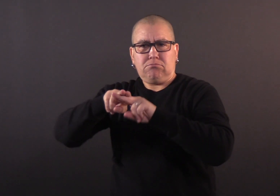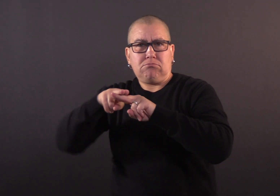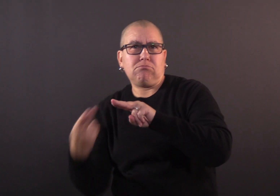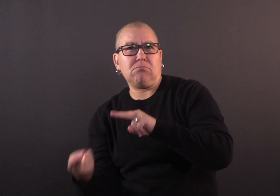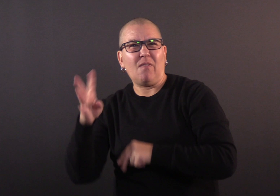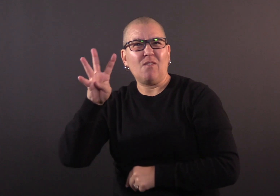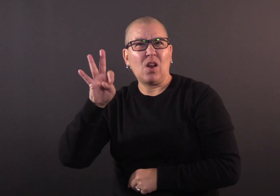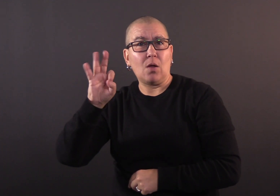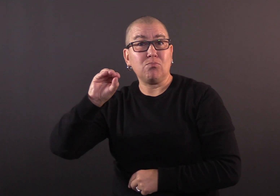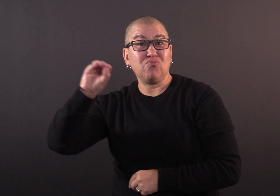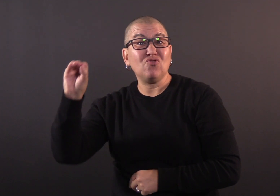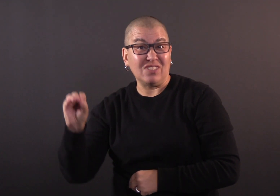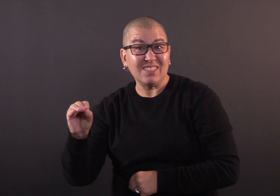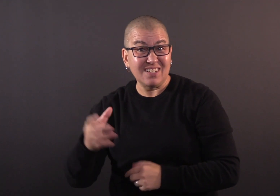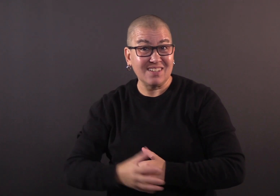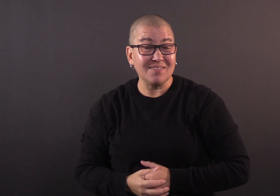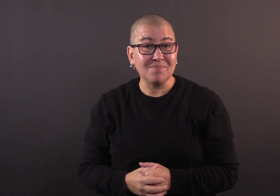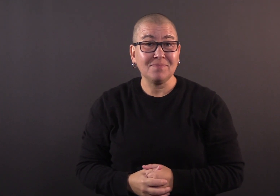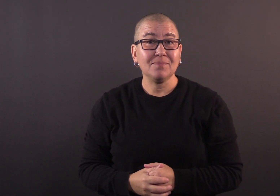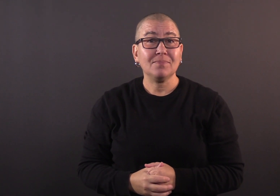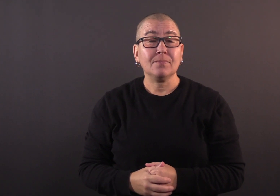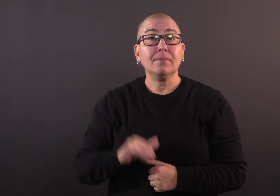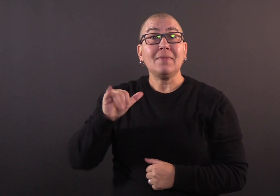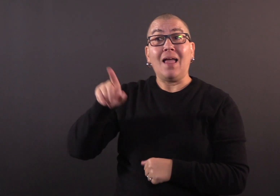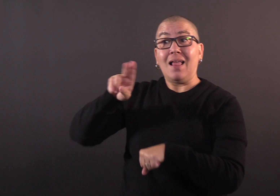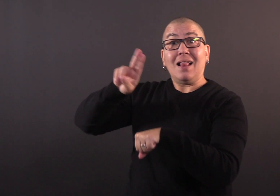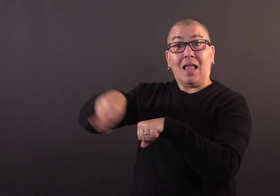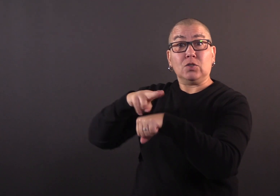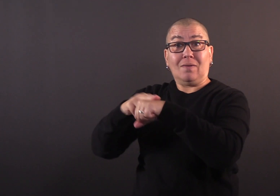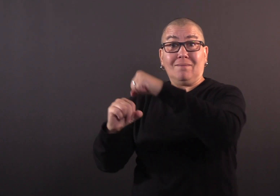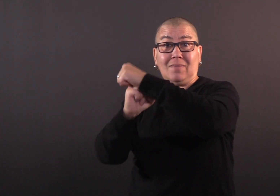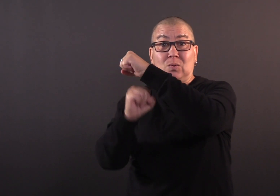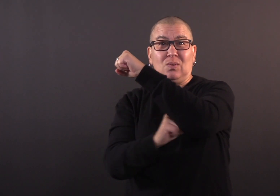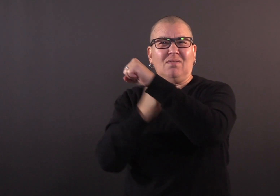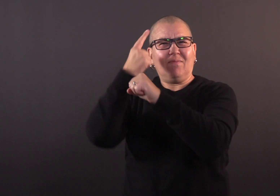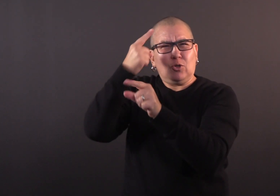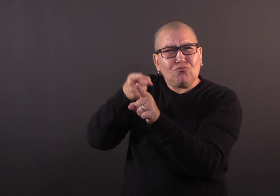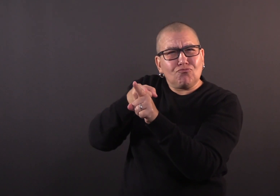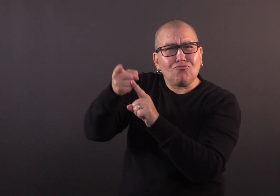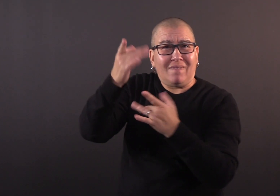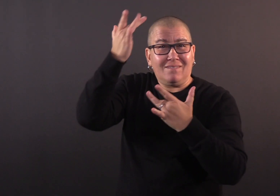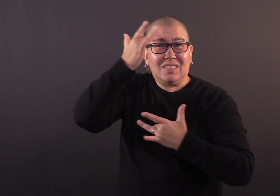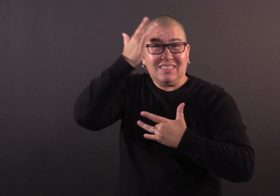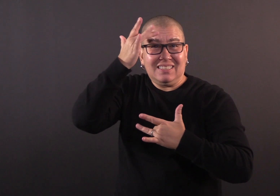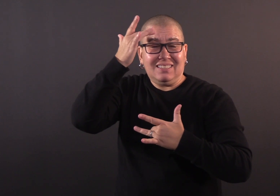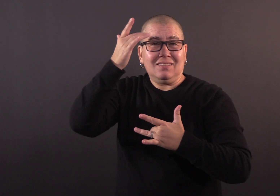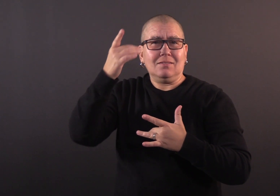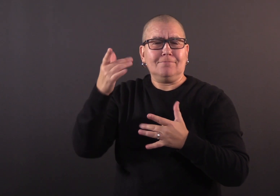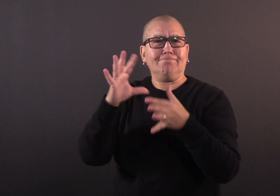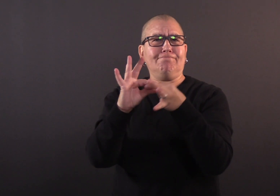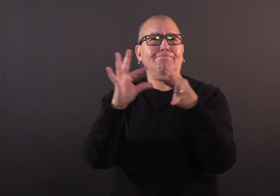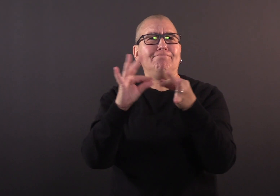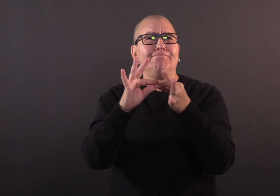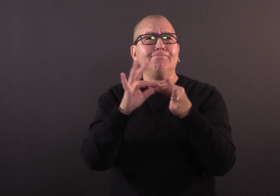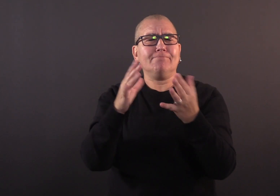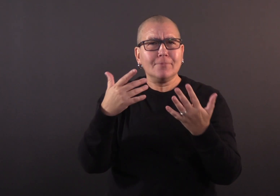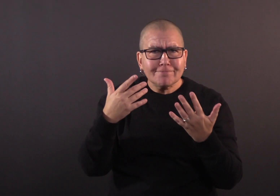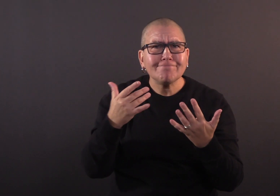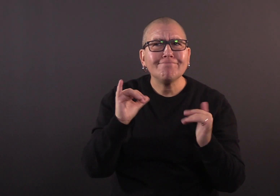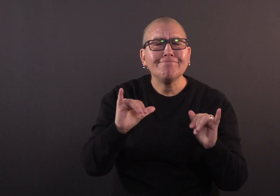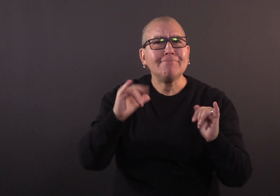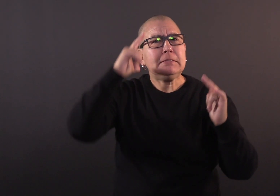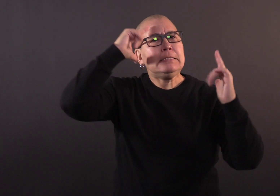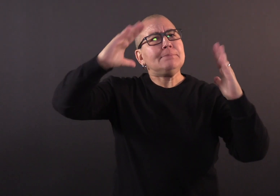down from 49 percent in the year prior. This year, vaccine hesitancy could be greater,